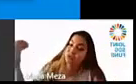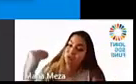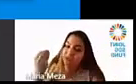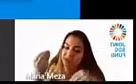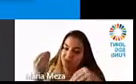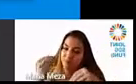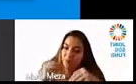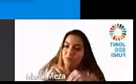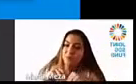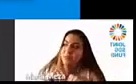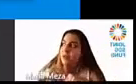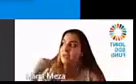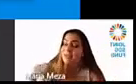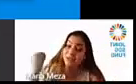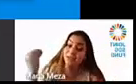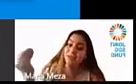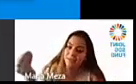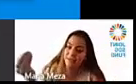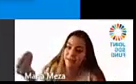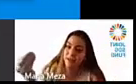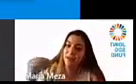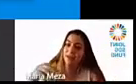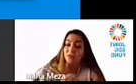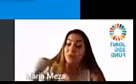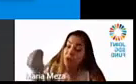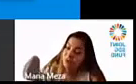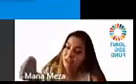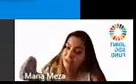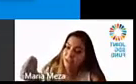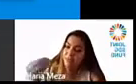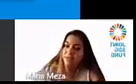many artisans in lemon have thought would be interesting to have that could strengthen us in the